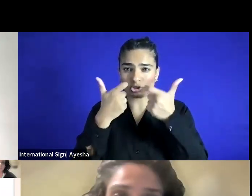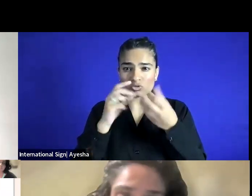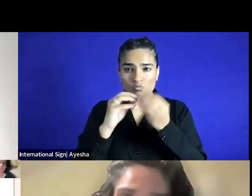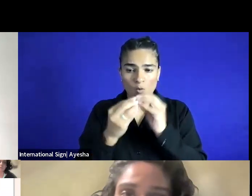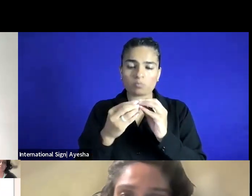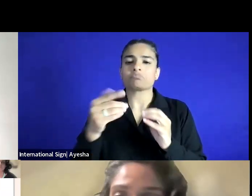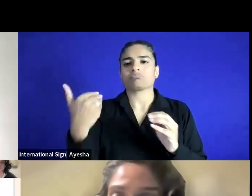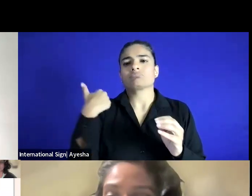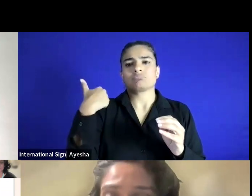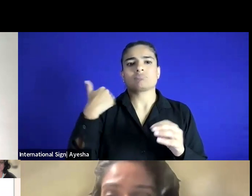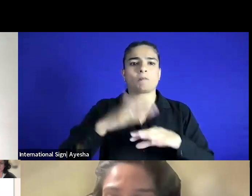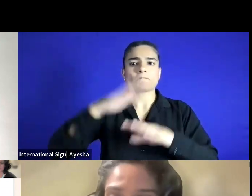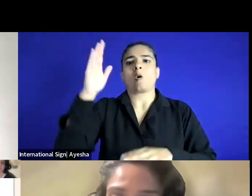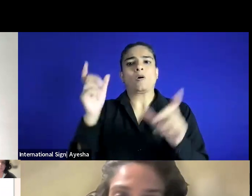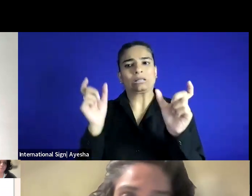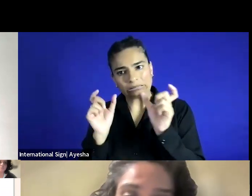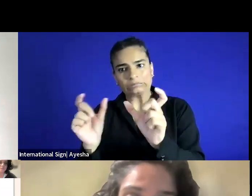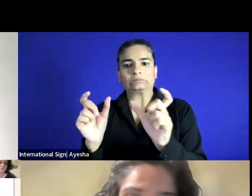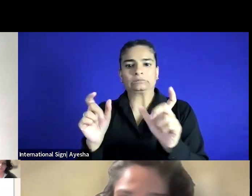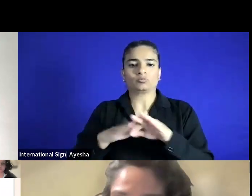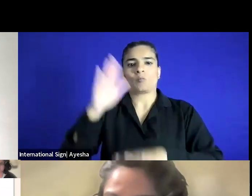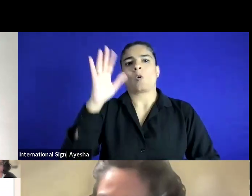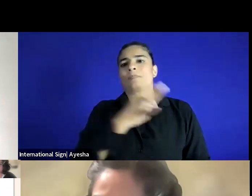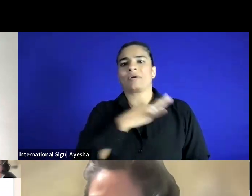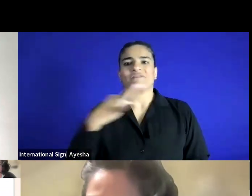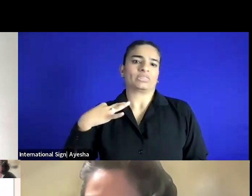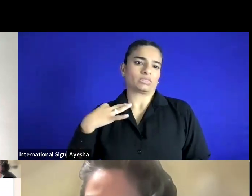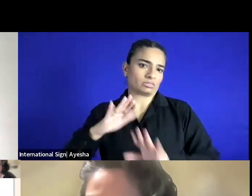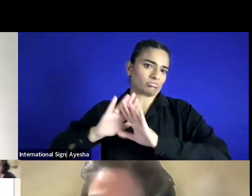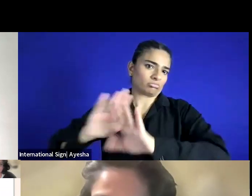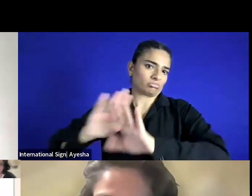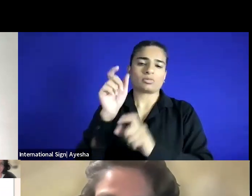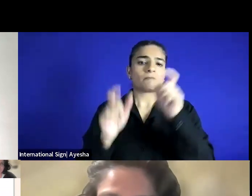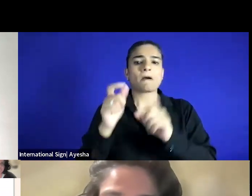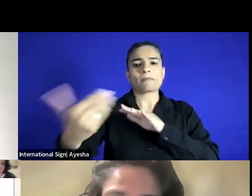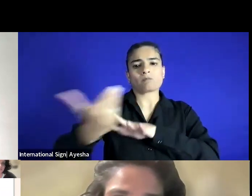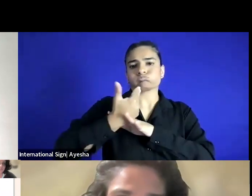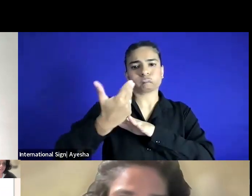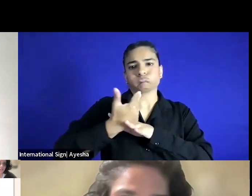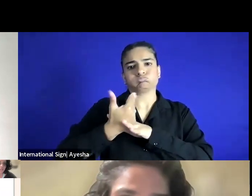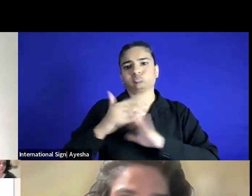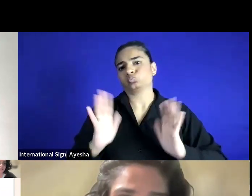private platforms and more secure and private platforms. This has been great. Bell.